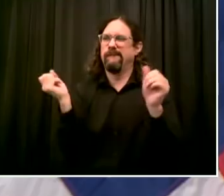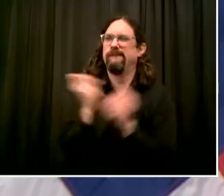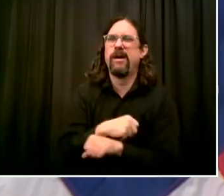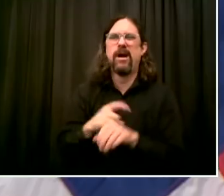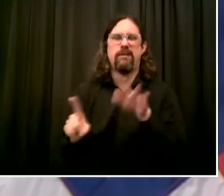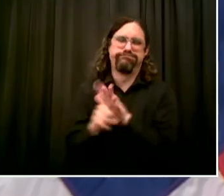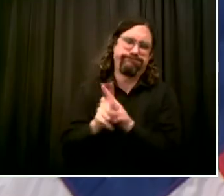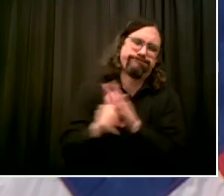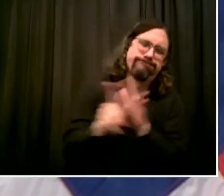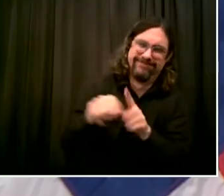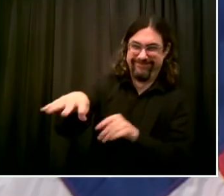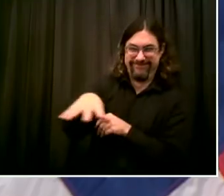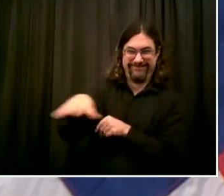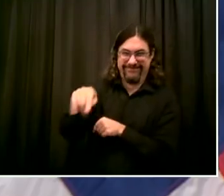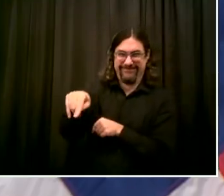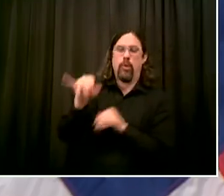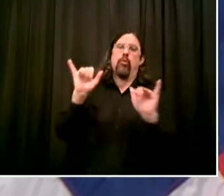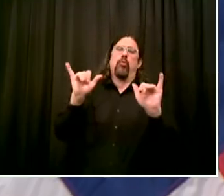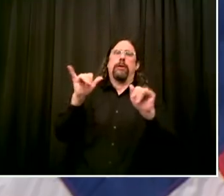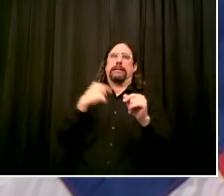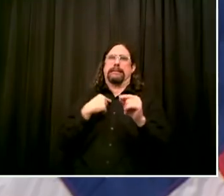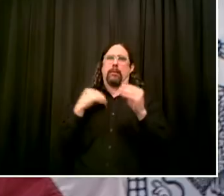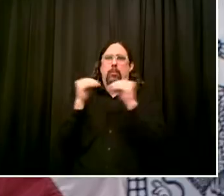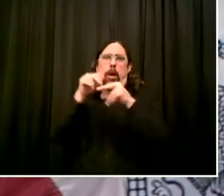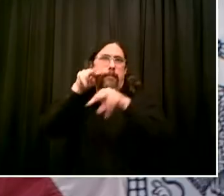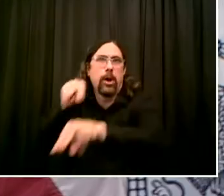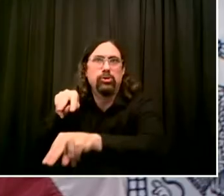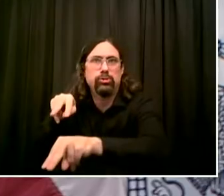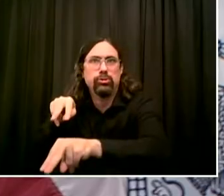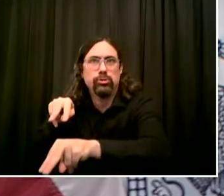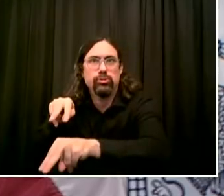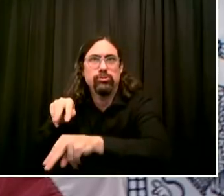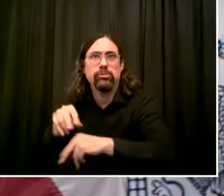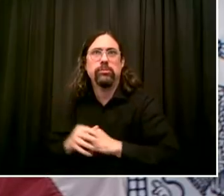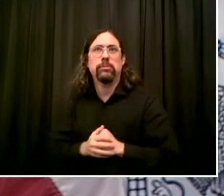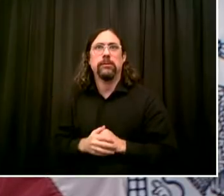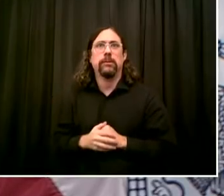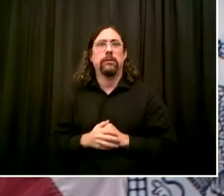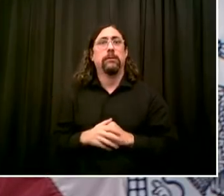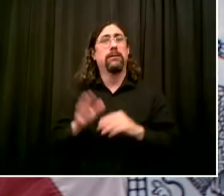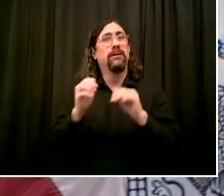NEIGHBORHOODS IN NEW RYOK CITY . ANAD THT ORWKS BEST AND WE HAVE